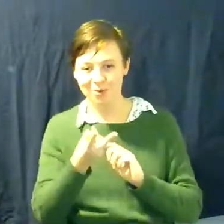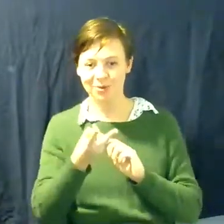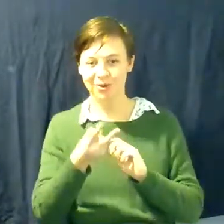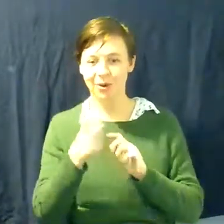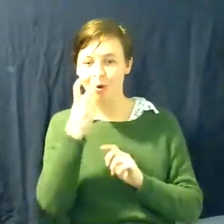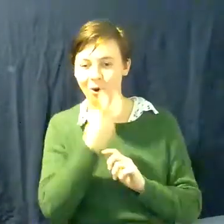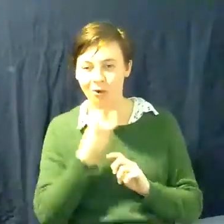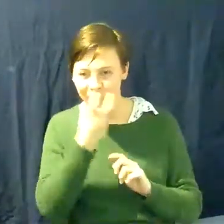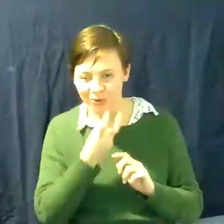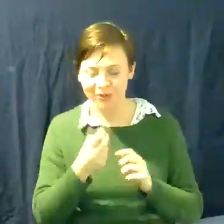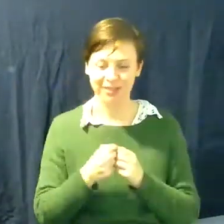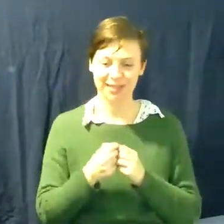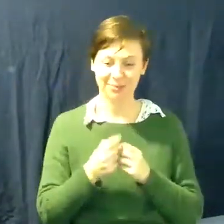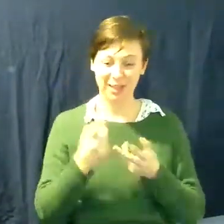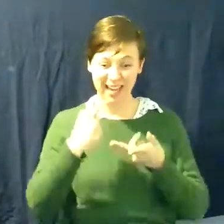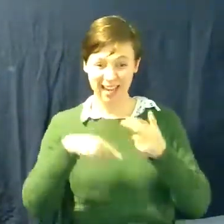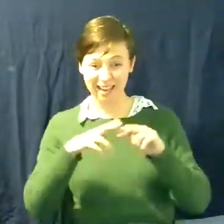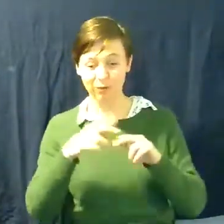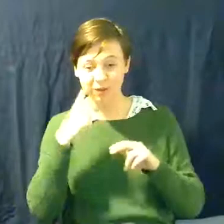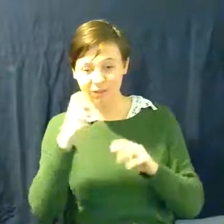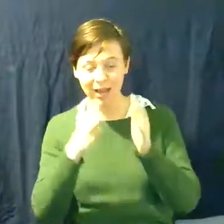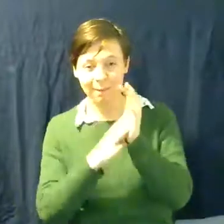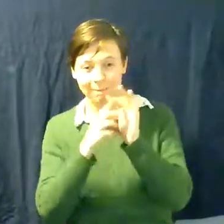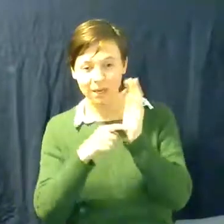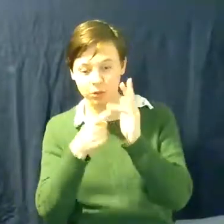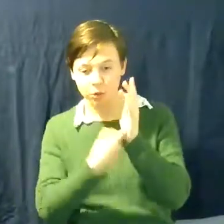people, or oral with oral. If there's